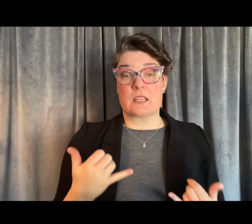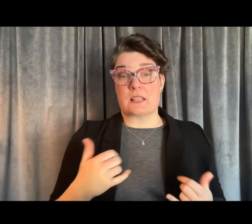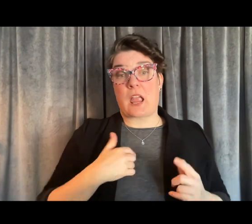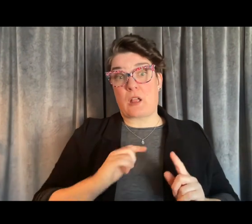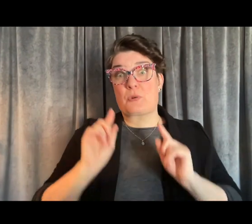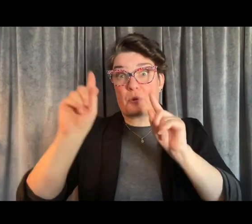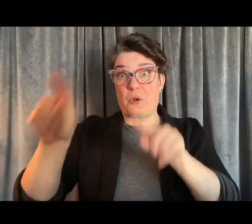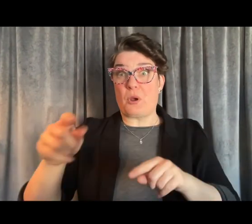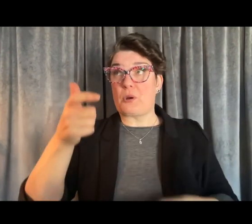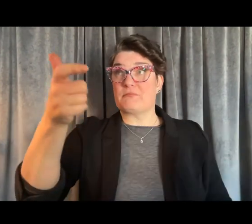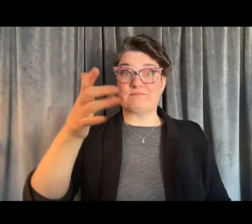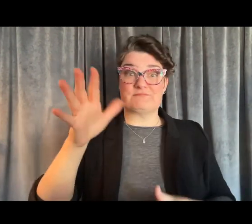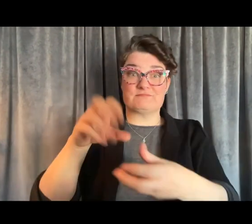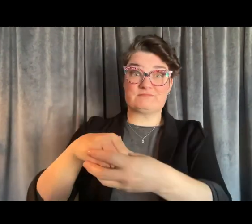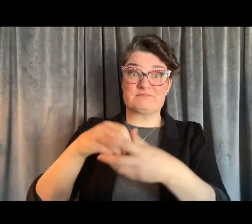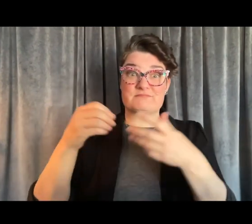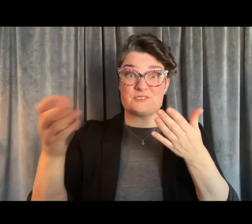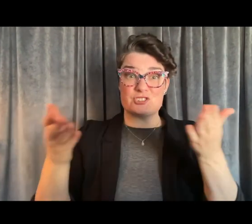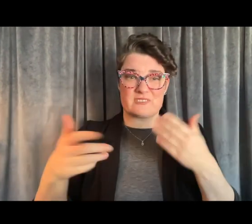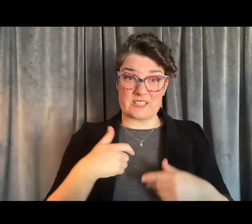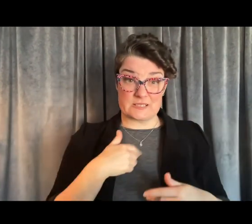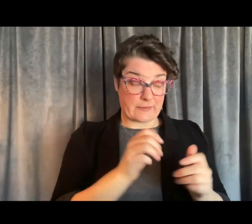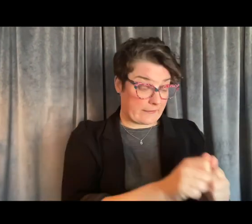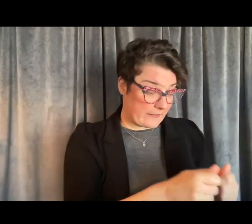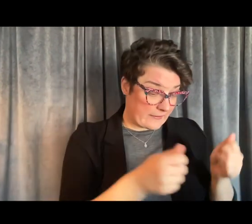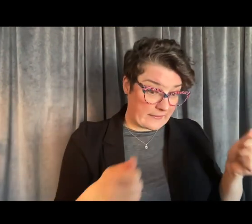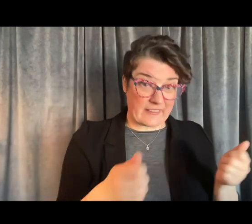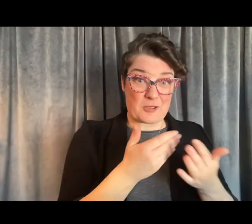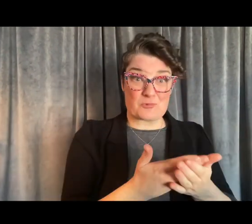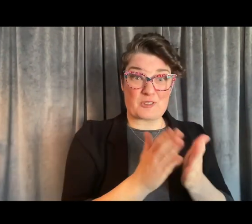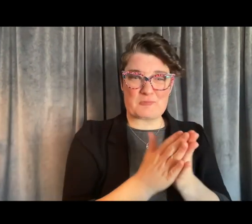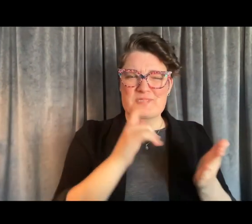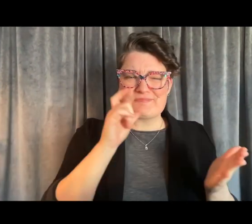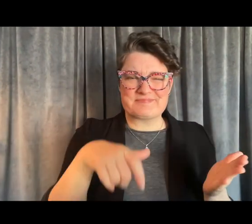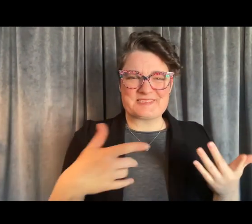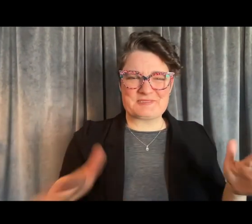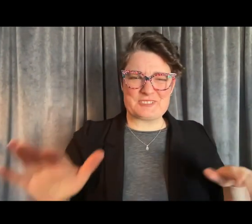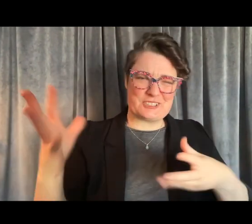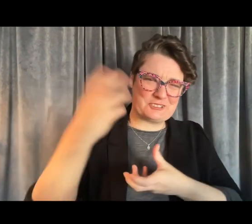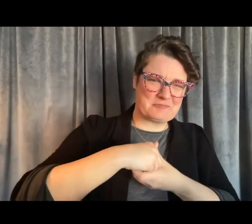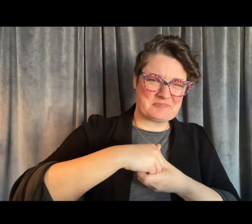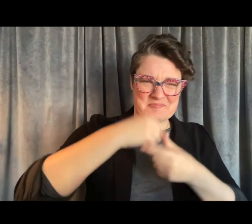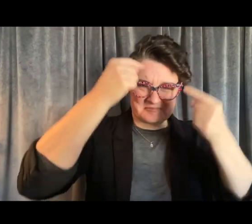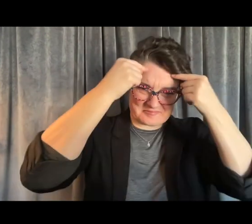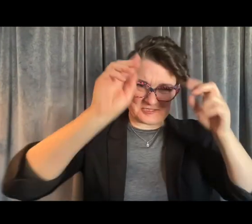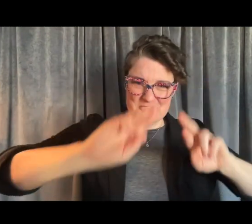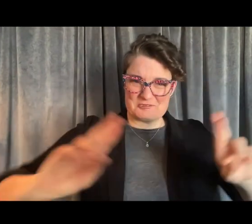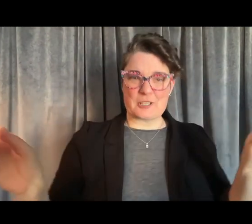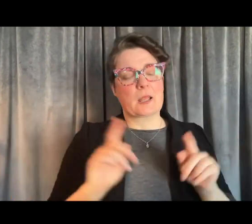Like now when I go to services, I don't even need to crack a siddur cuz it's like hardwired in there from being little.